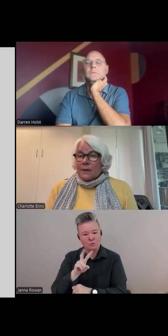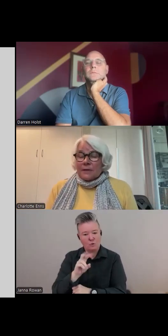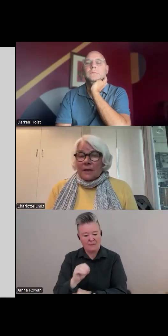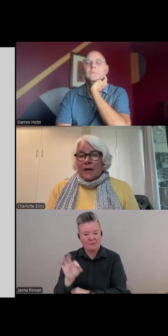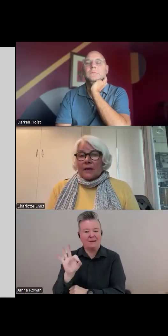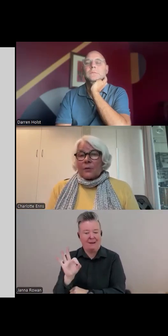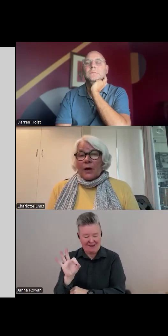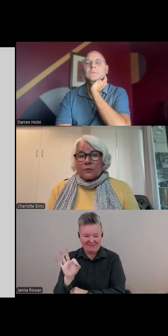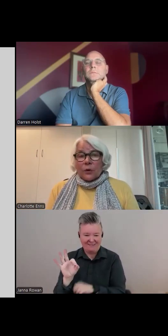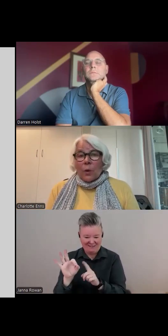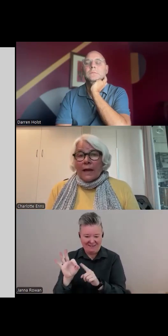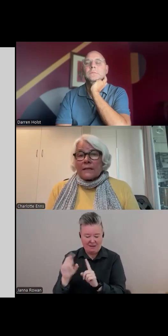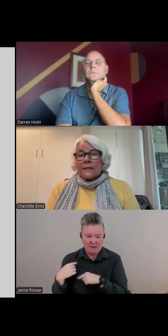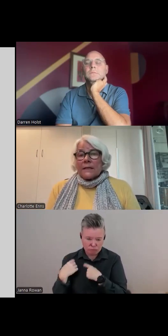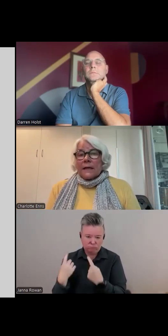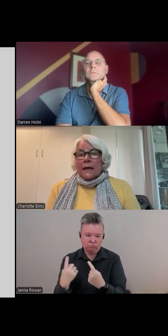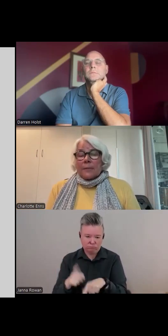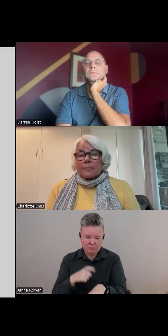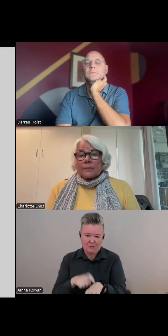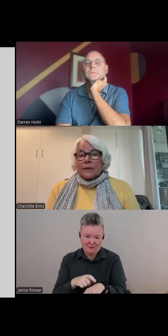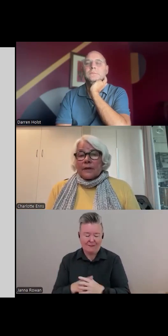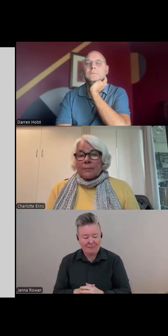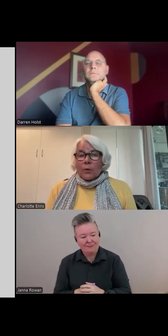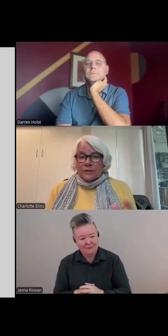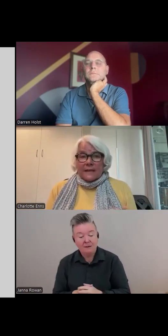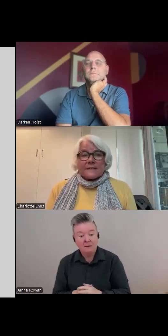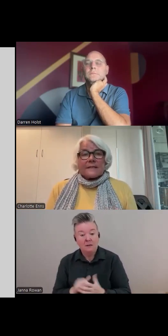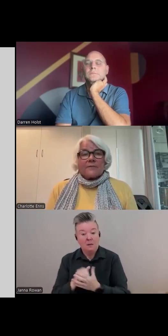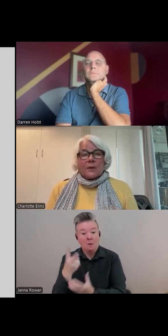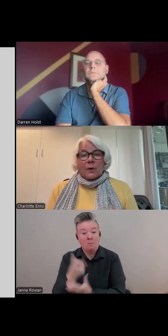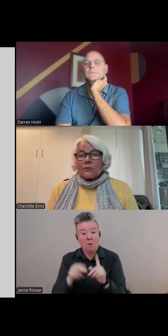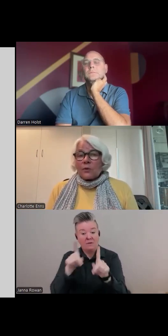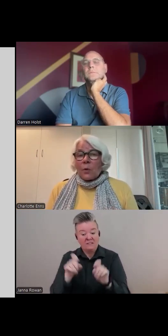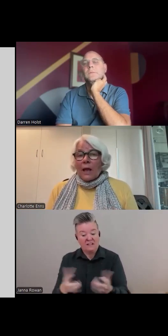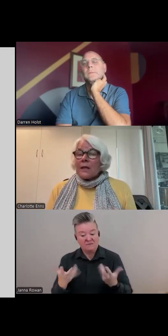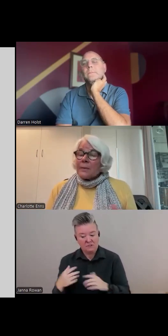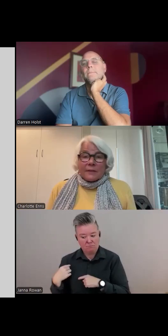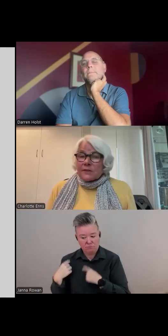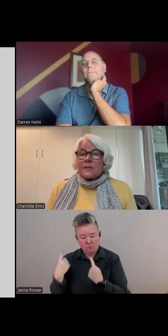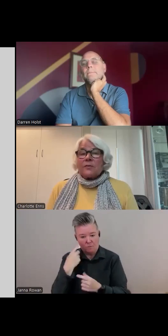It's been around for a while. Both tests have been around for a while, but they're still